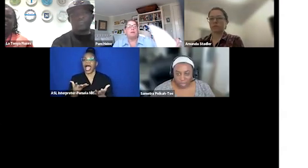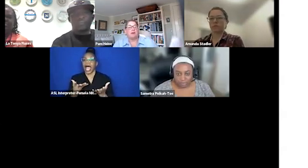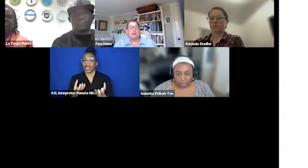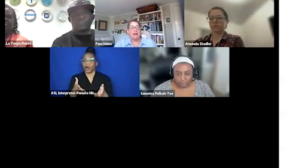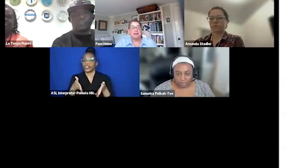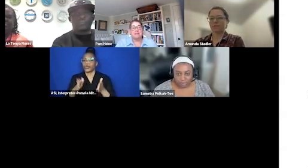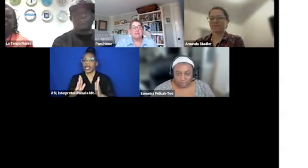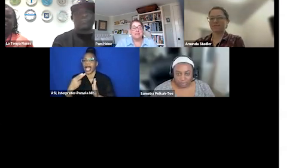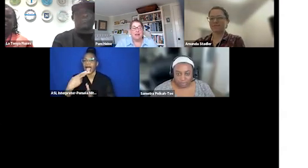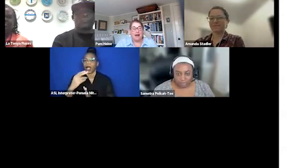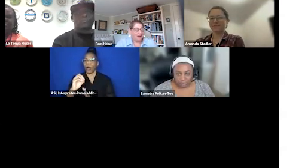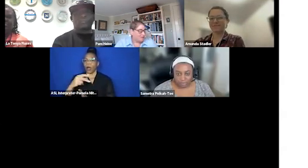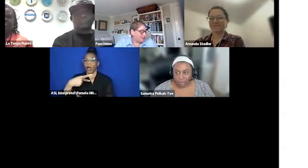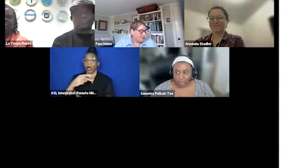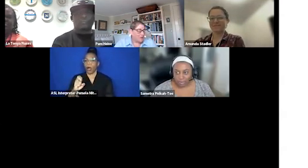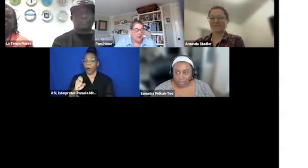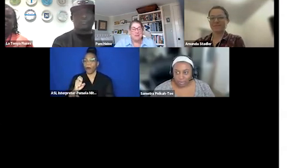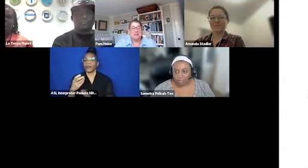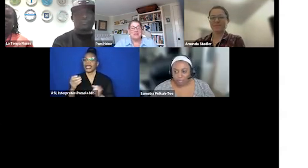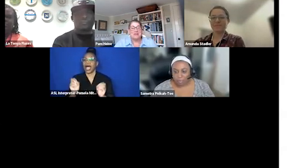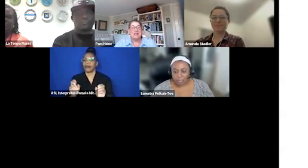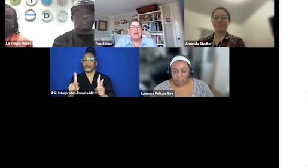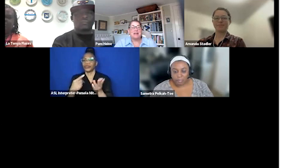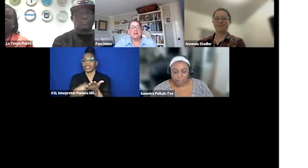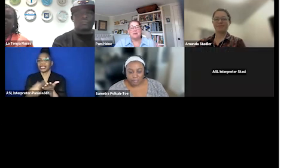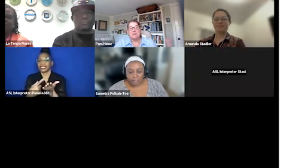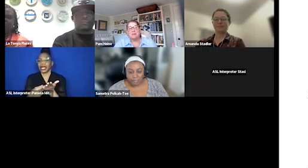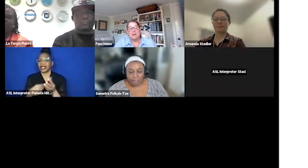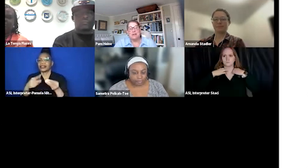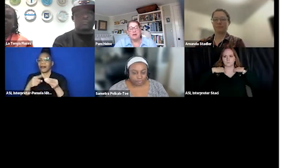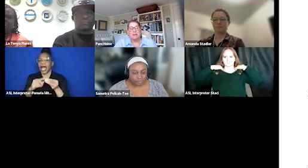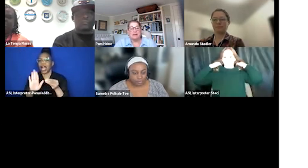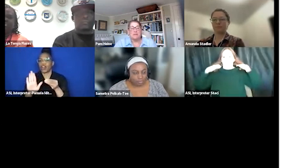about her last slide when she has some audio issues 'cause I know she was really talking